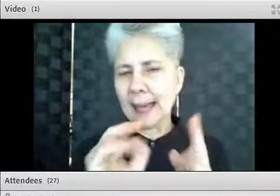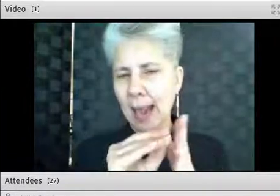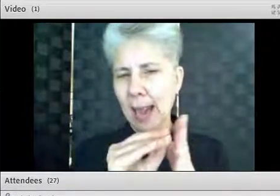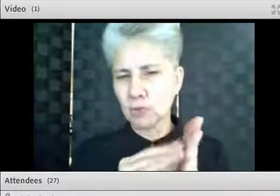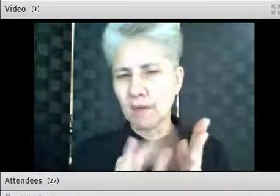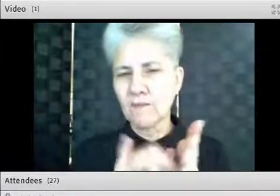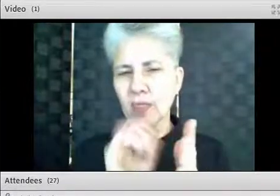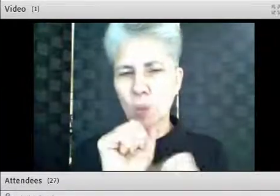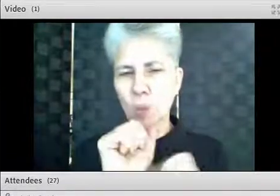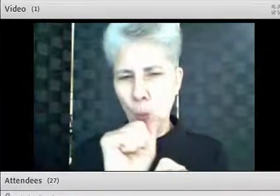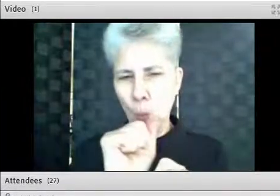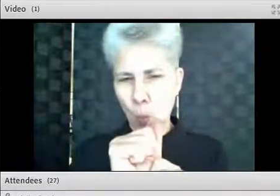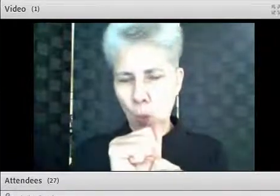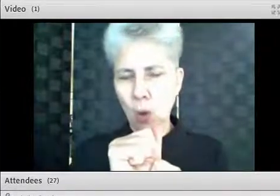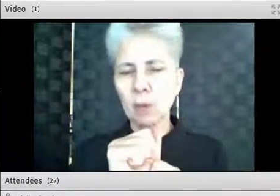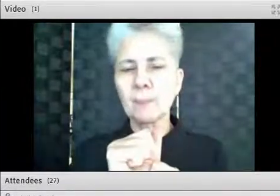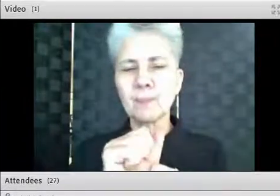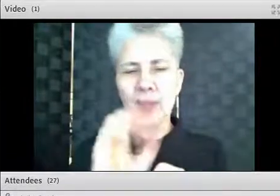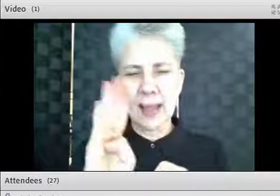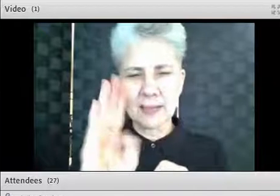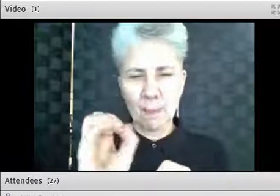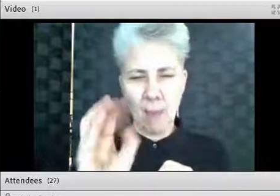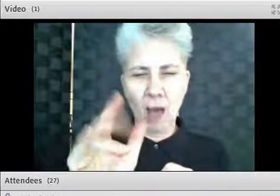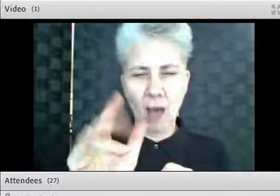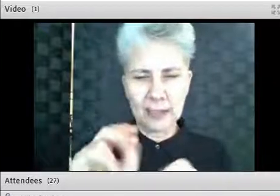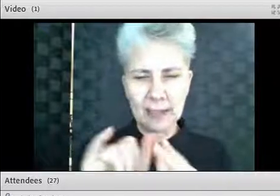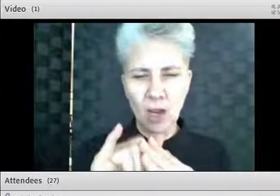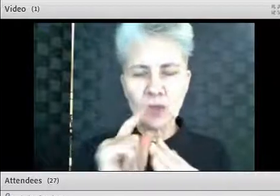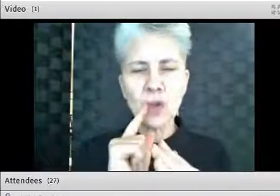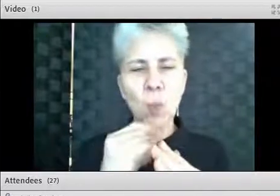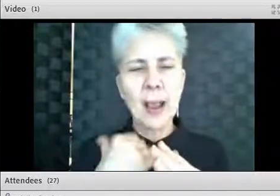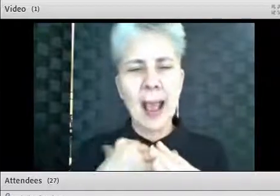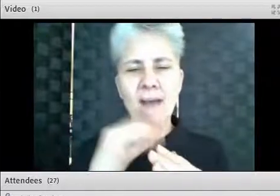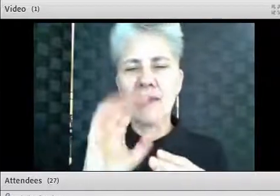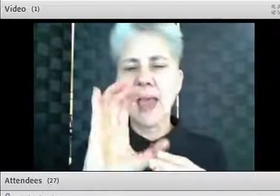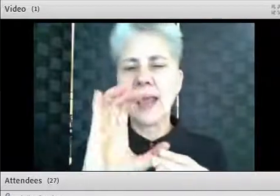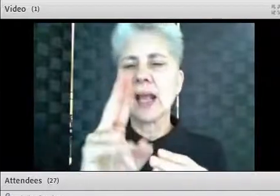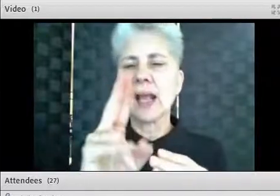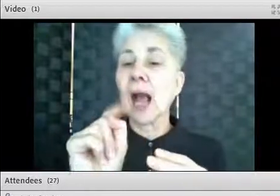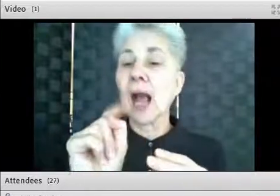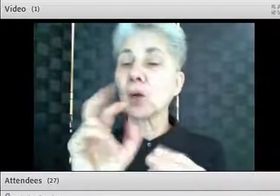so that we construct a Cutter that represents his last name